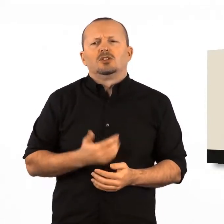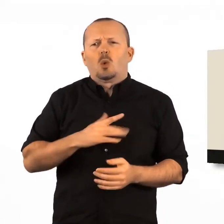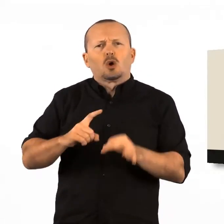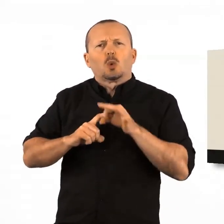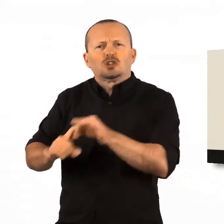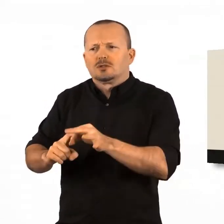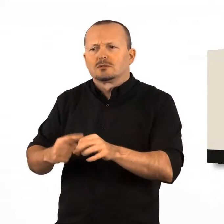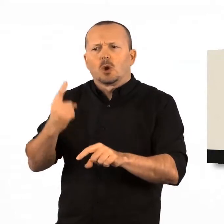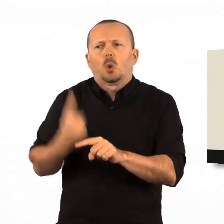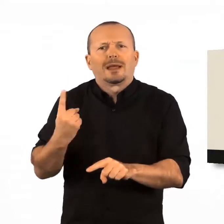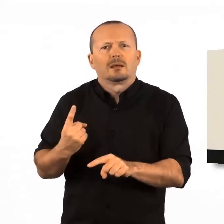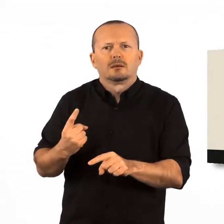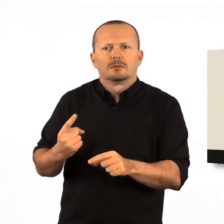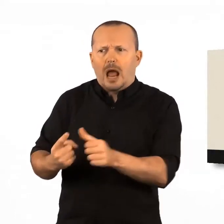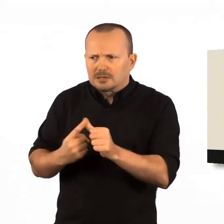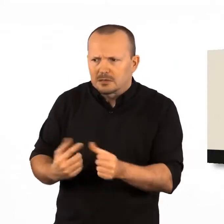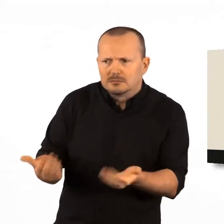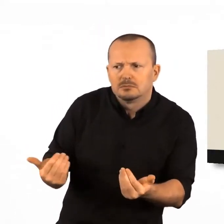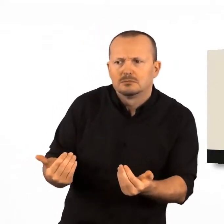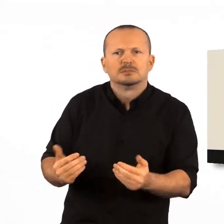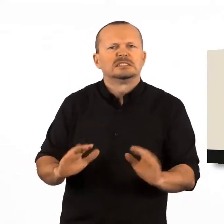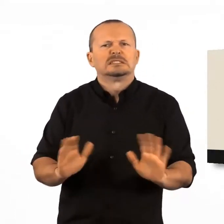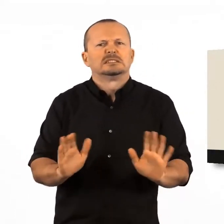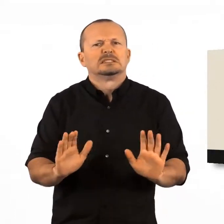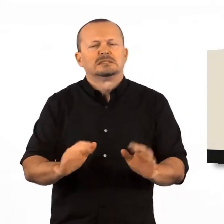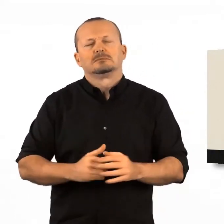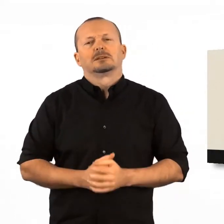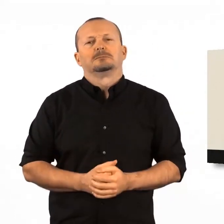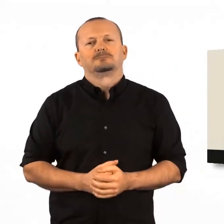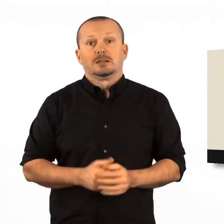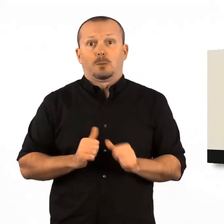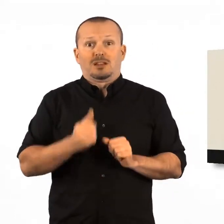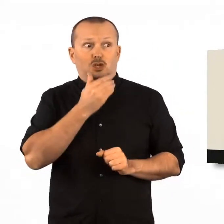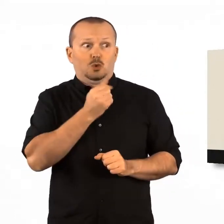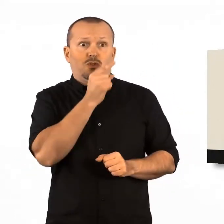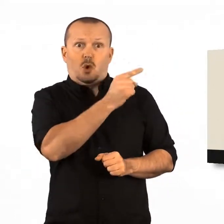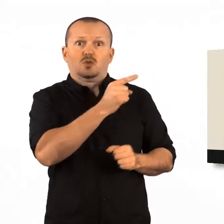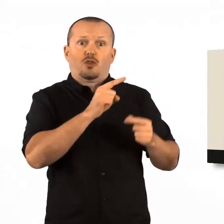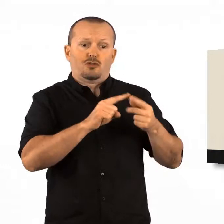give time. A really good thing to do then is to a use those three types of questions